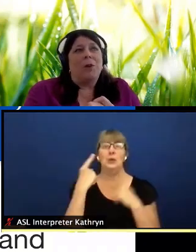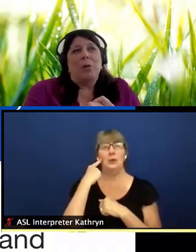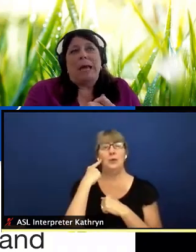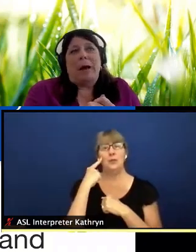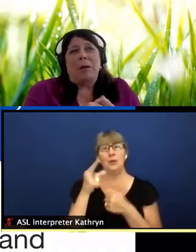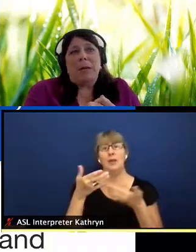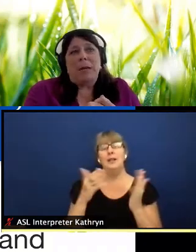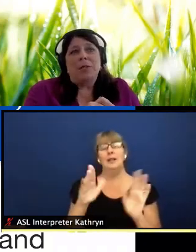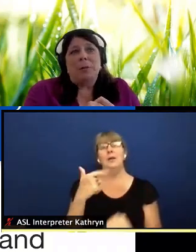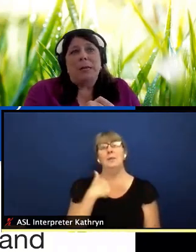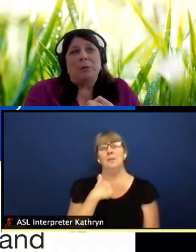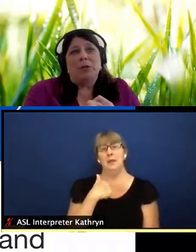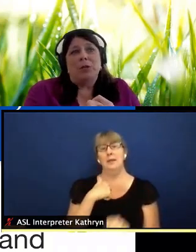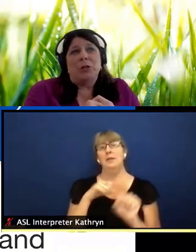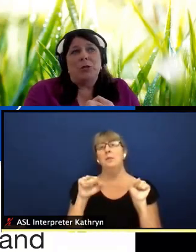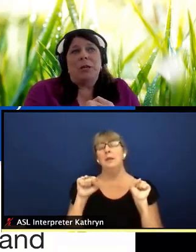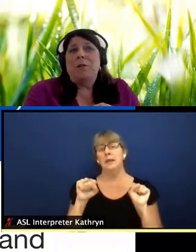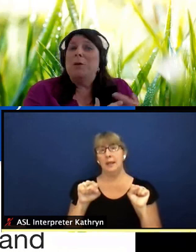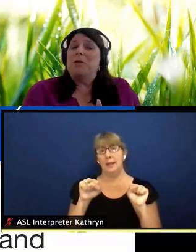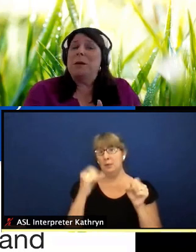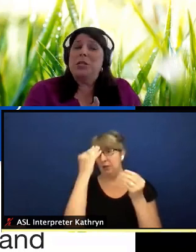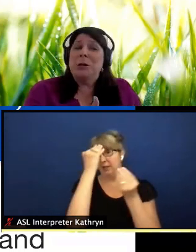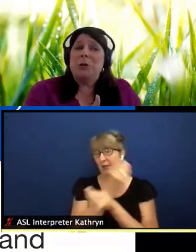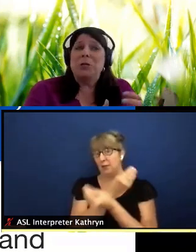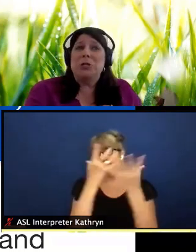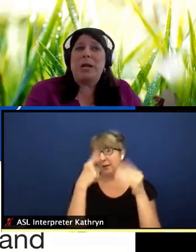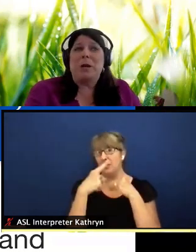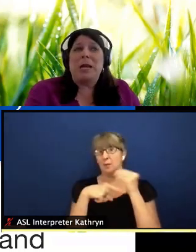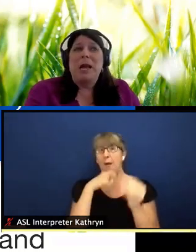you know, allowing me to be able to give you information about Orange County,